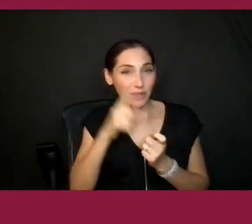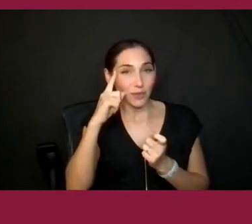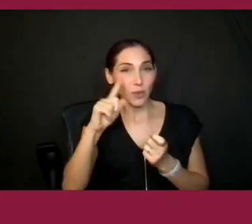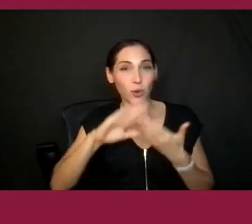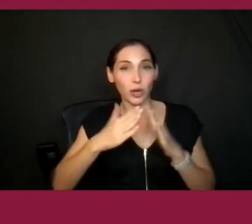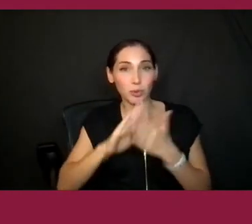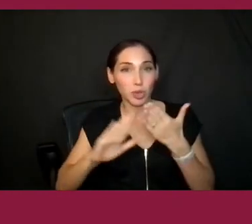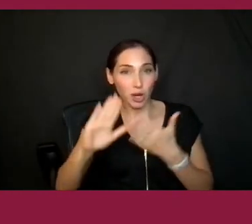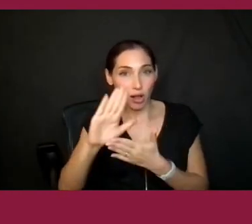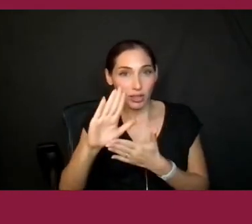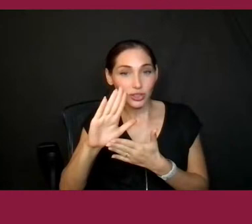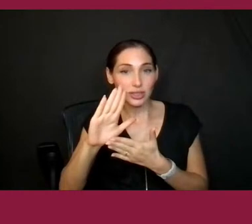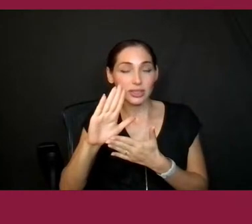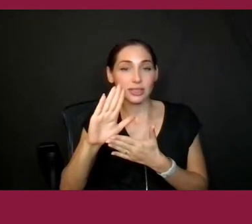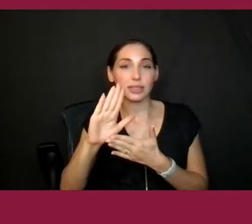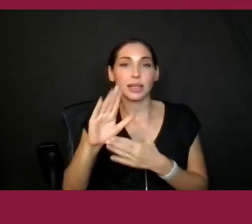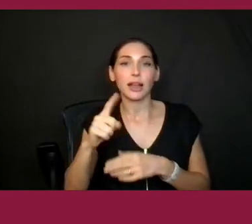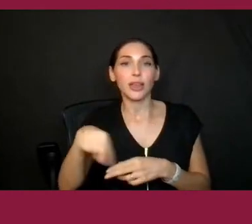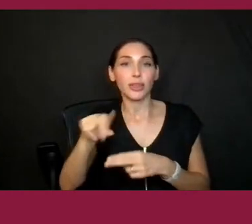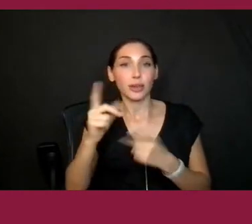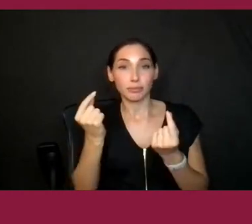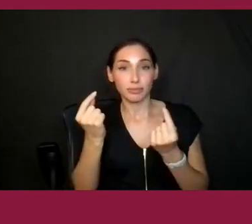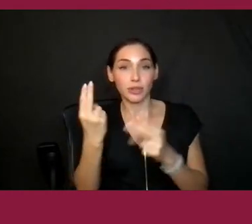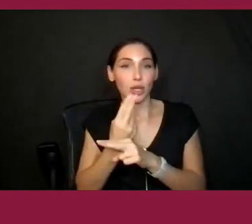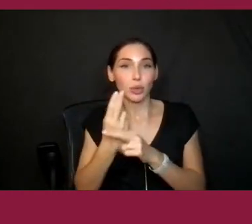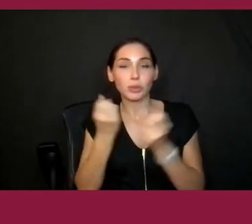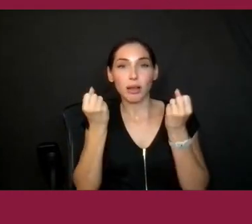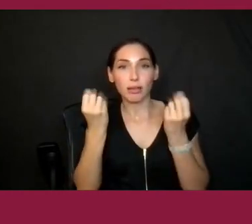colleges, they used a lot of the rainy day fund,